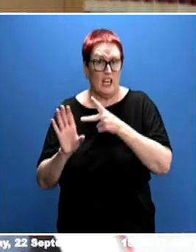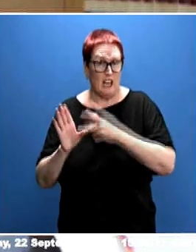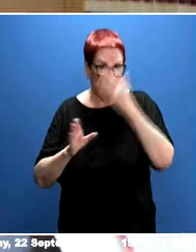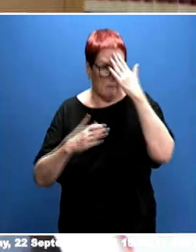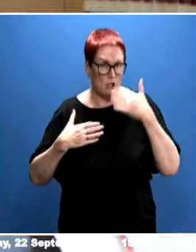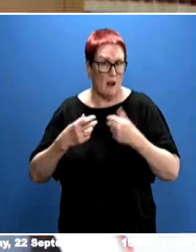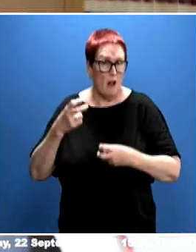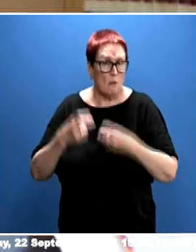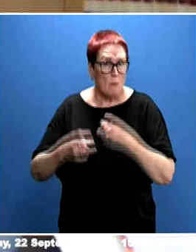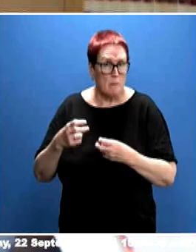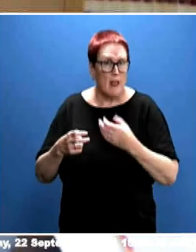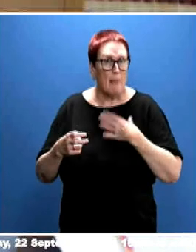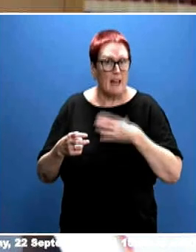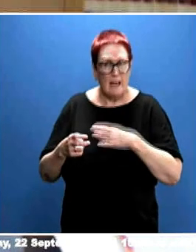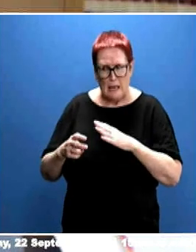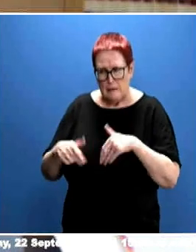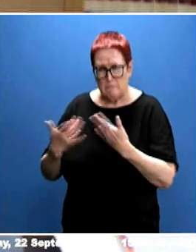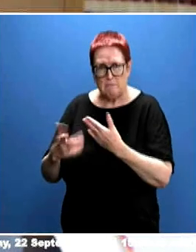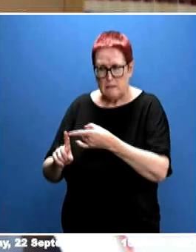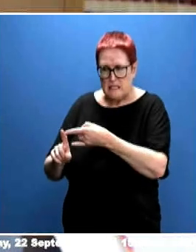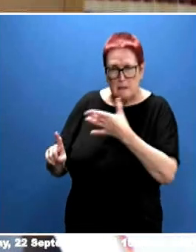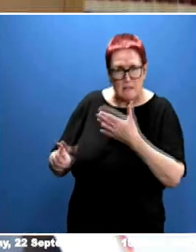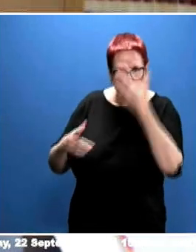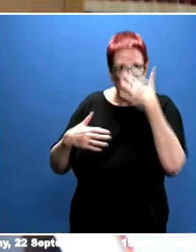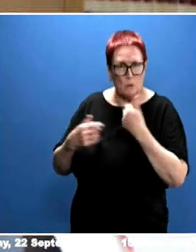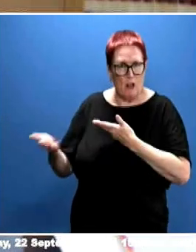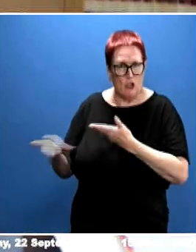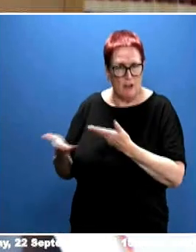Let's put aside the mental health side for the moment.